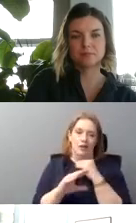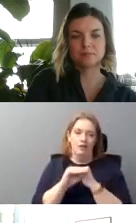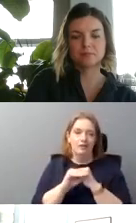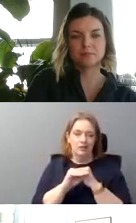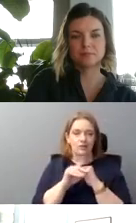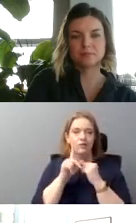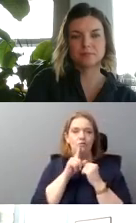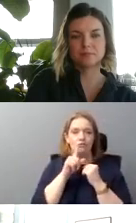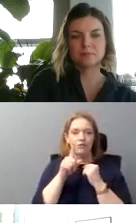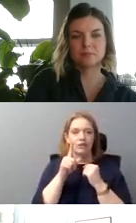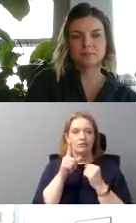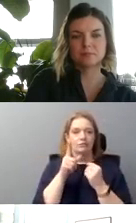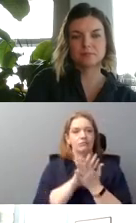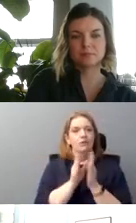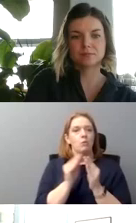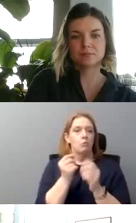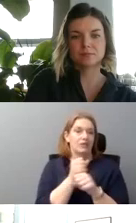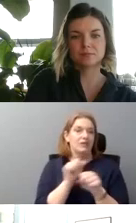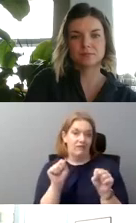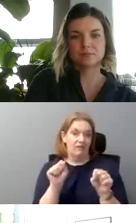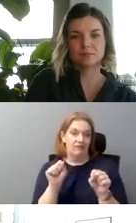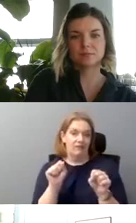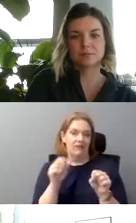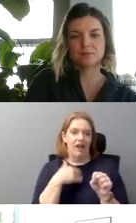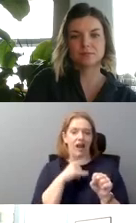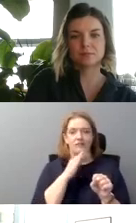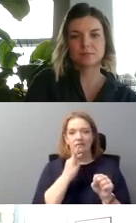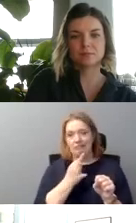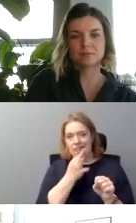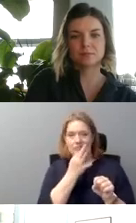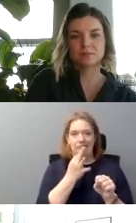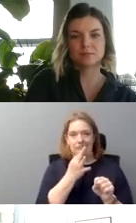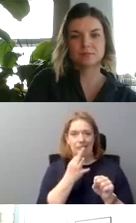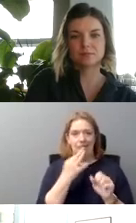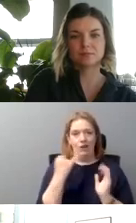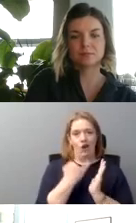safe, and we also have a really swanky art archive room down at the bottom of the house, and there's